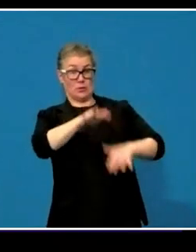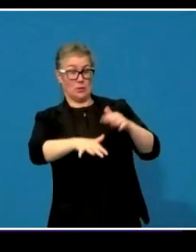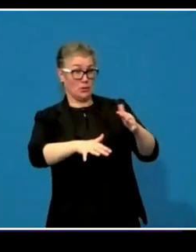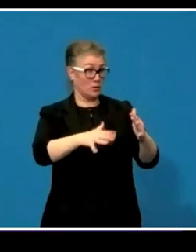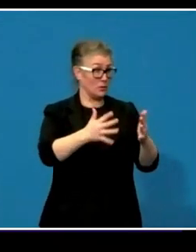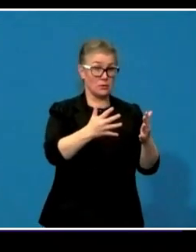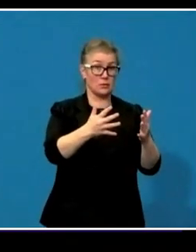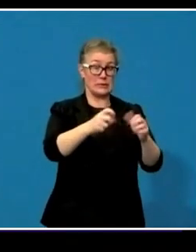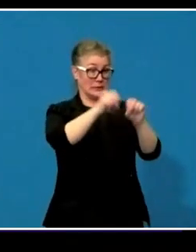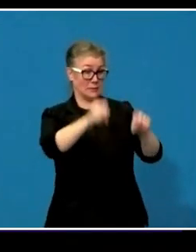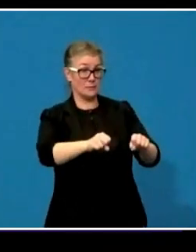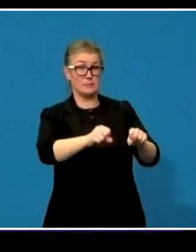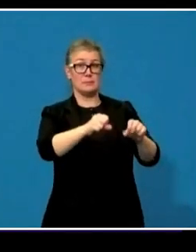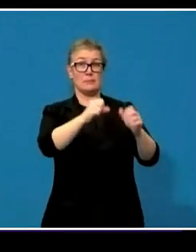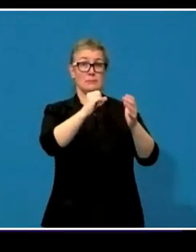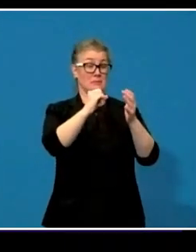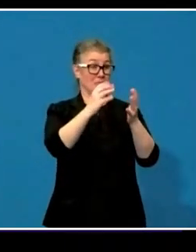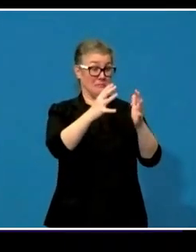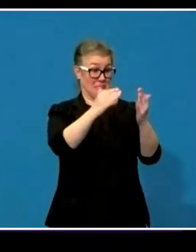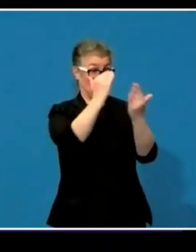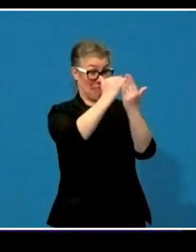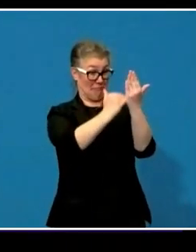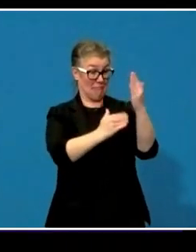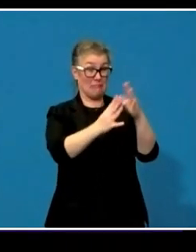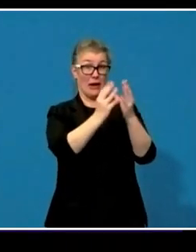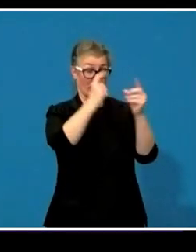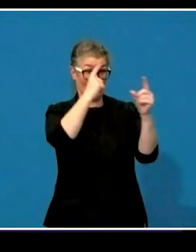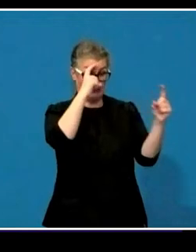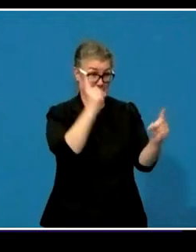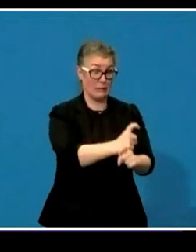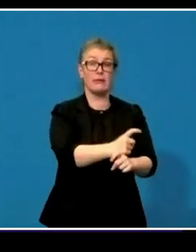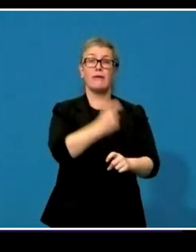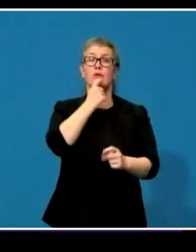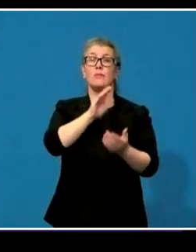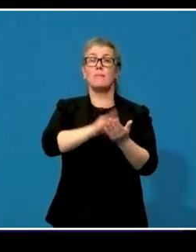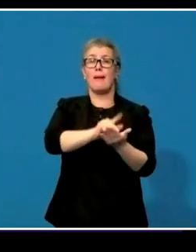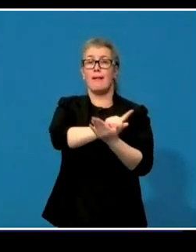system, and it was months later that I received a call from a mutual friend again,